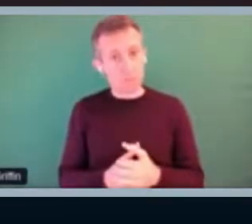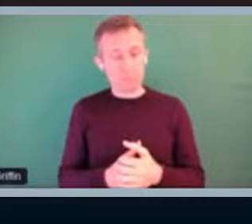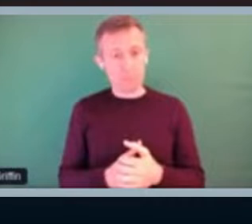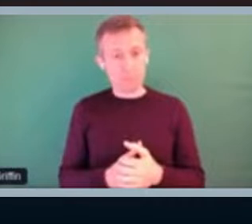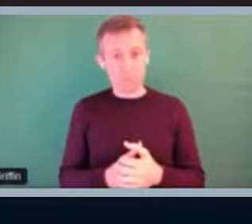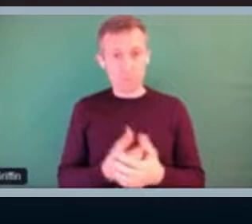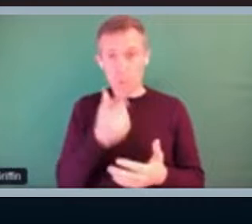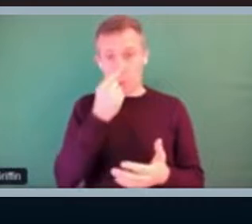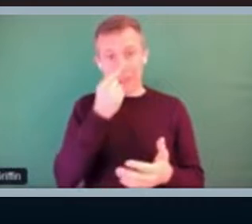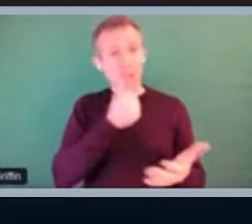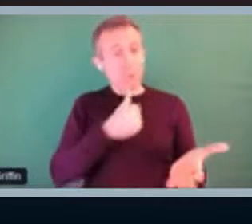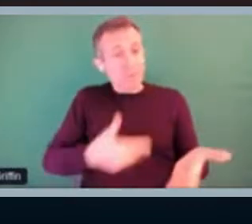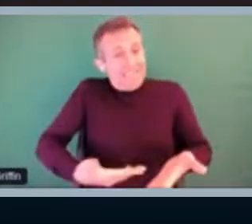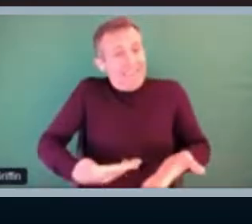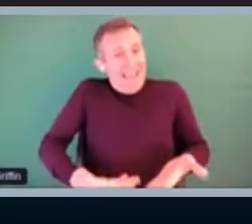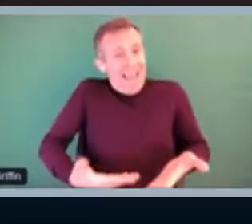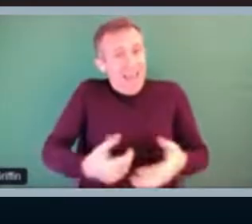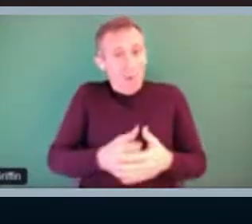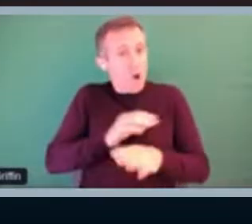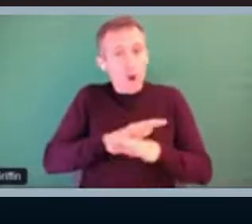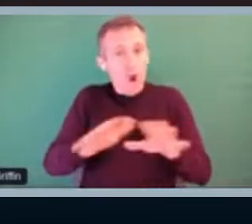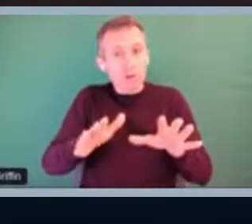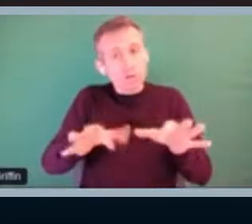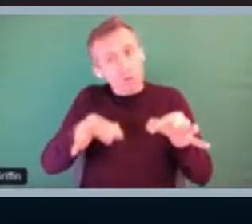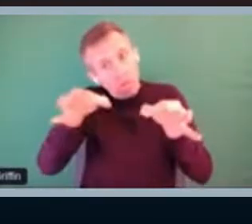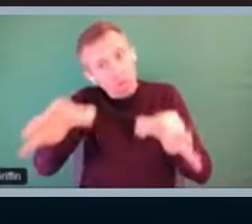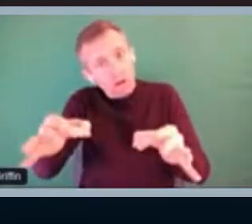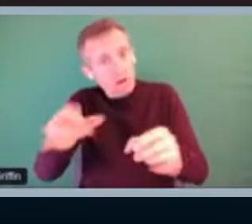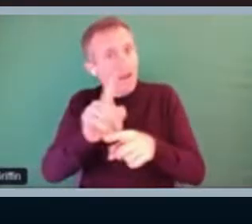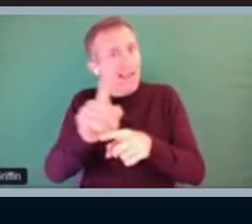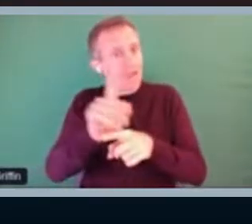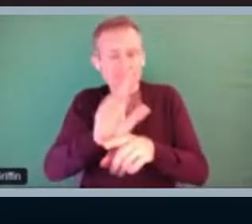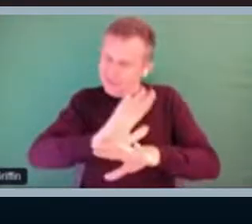I’m aiming to give you lots of resources, and at the end of my presentation I’ll do